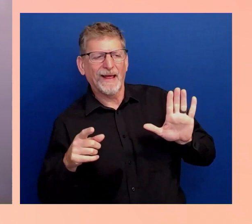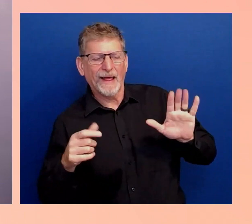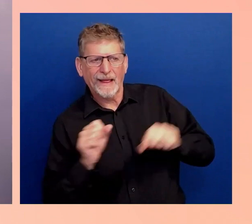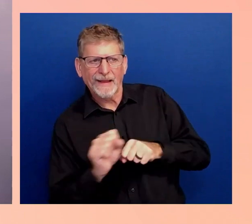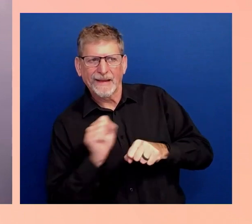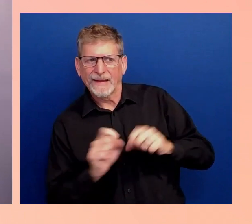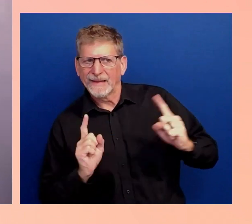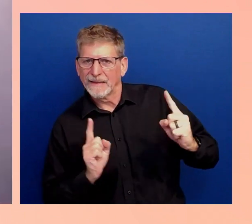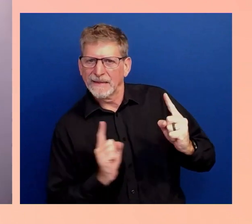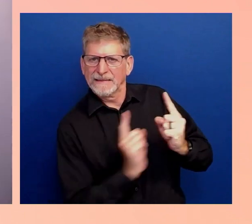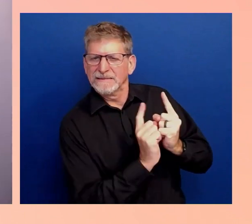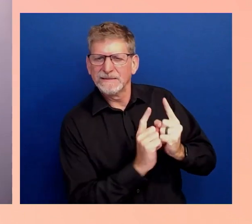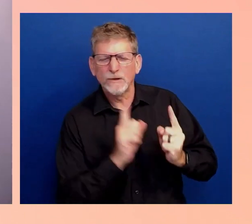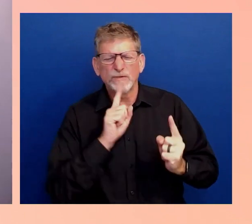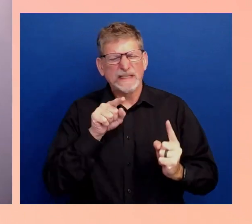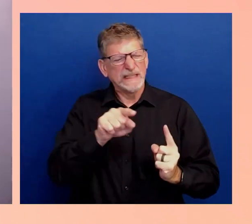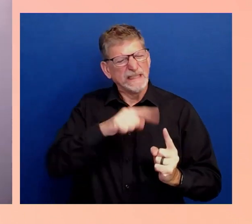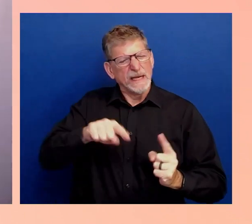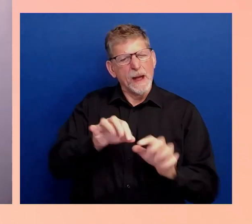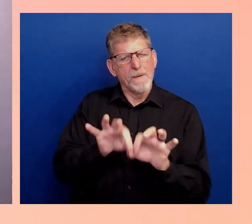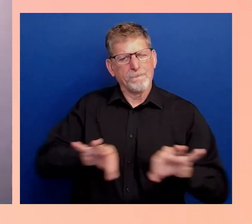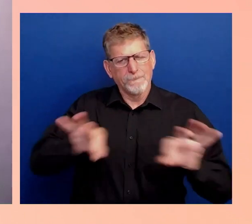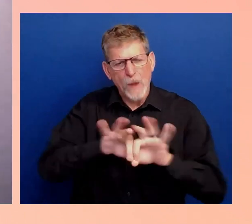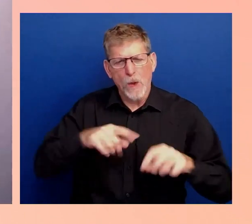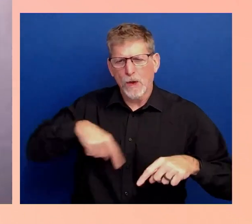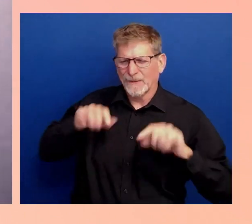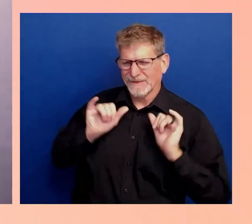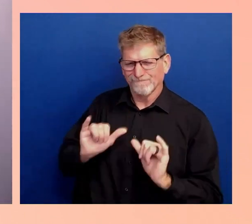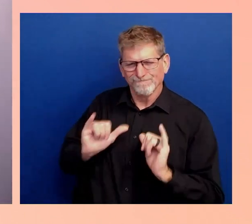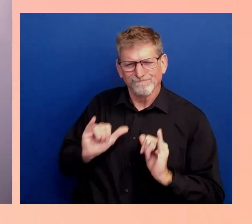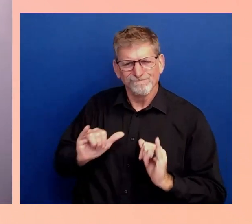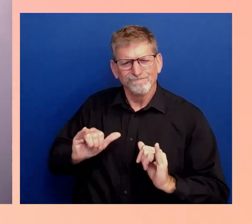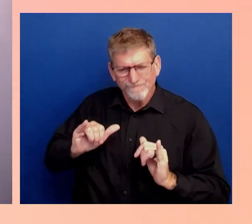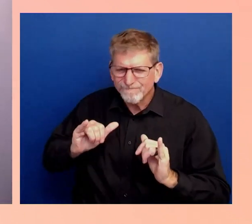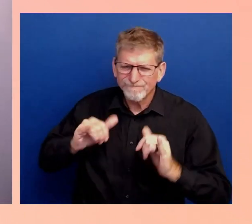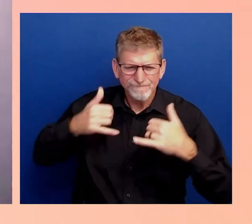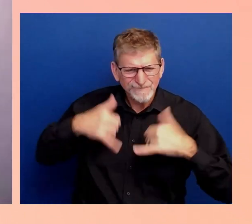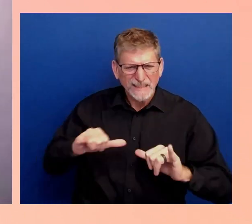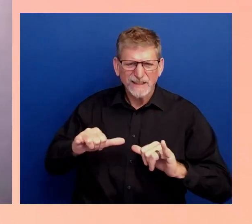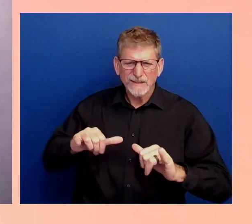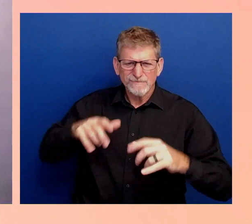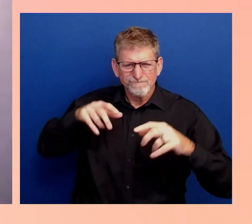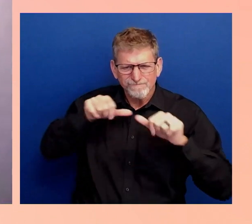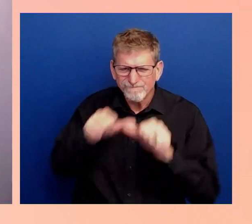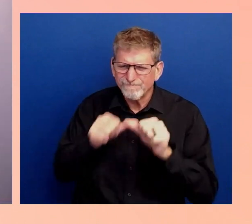that we continue to value those relationships and that black disabled bodies